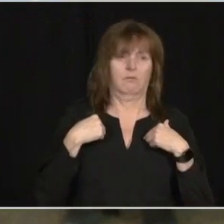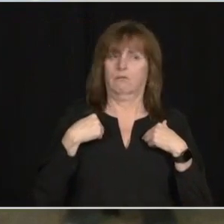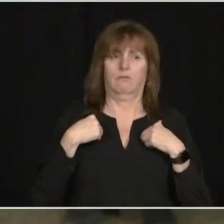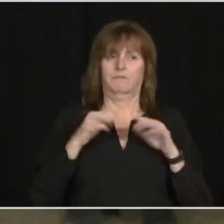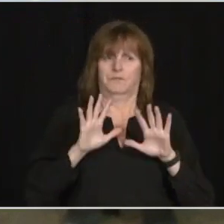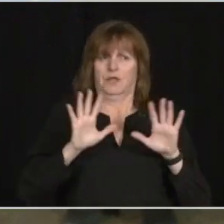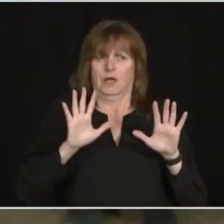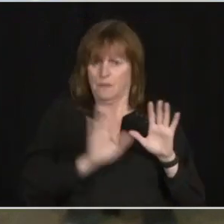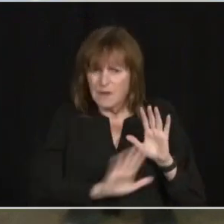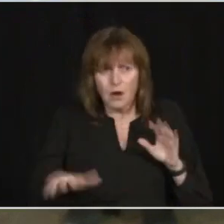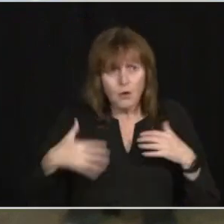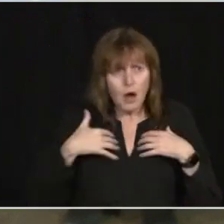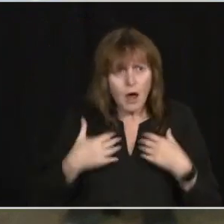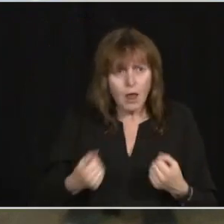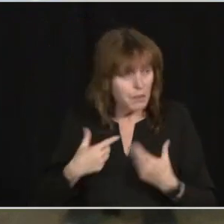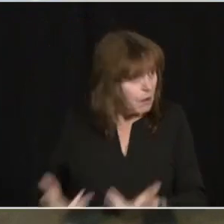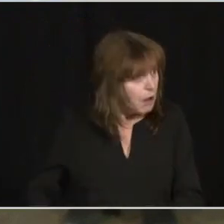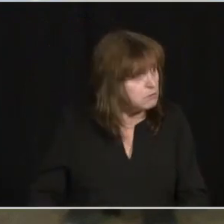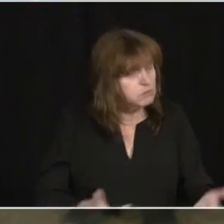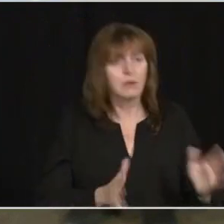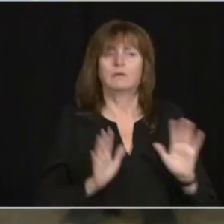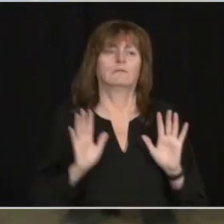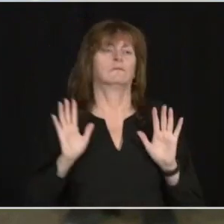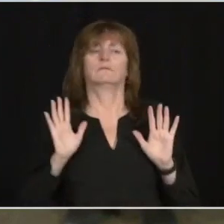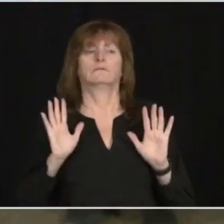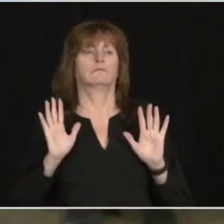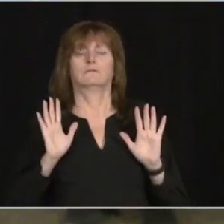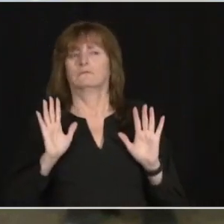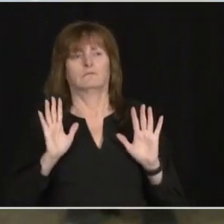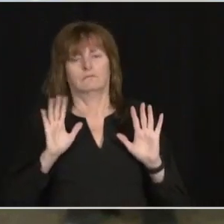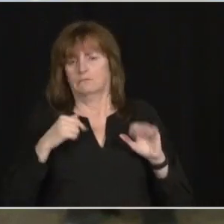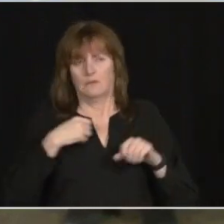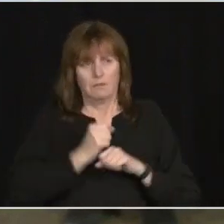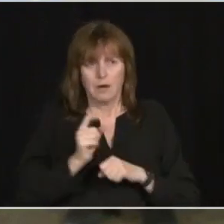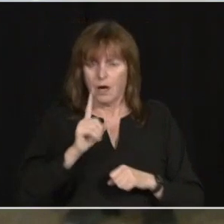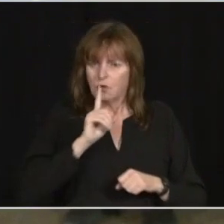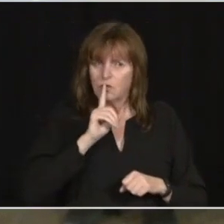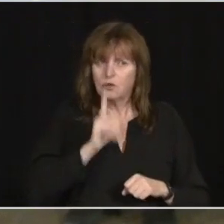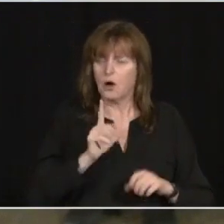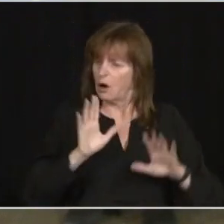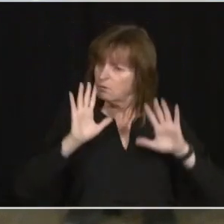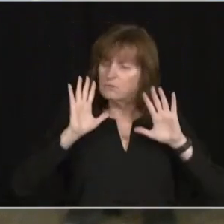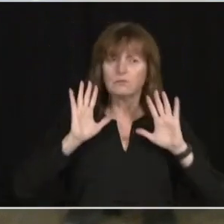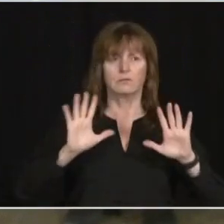sure that we're very, very clear on that, Brian.